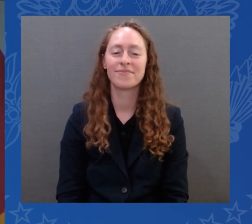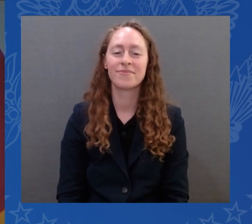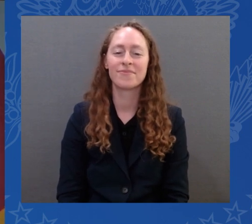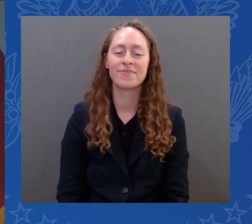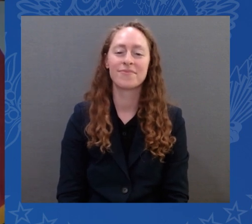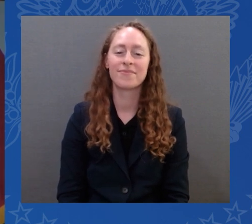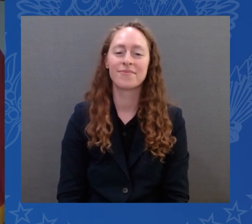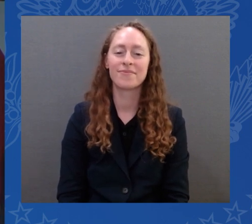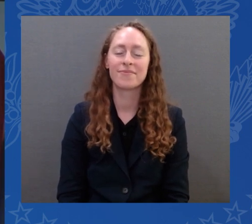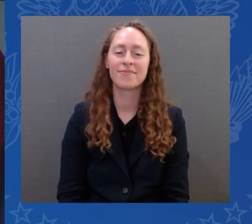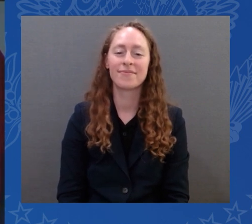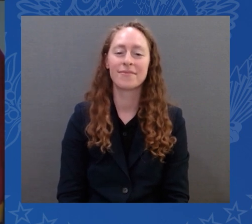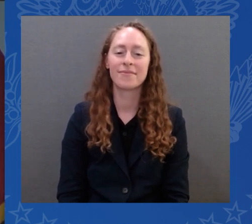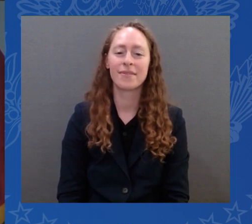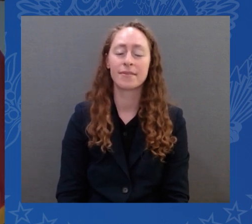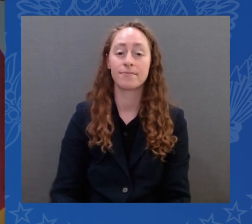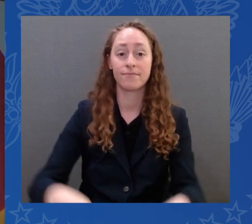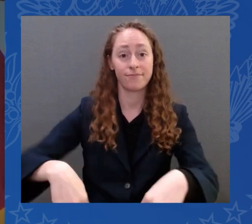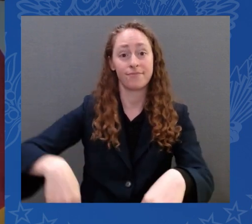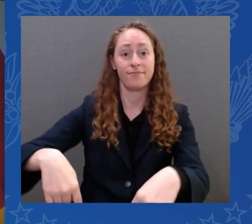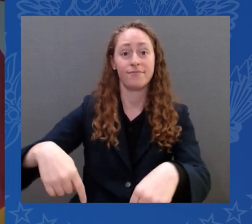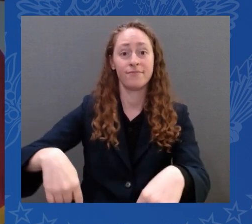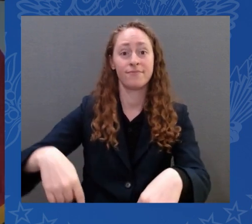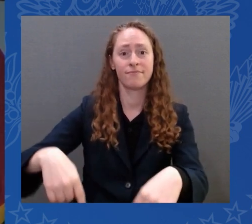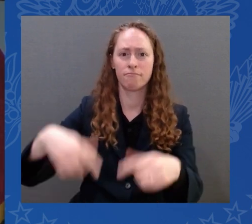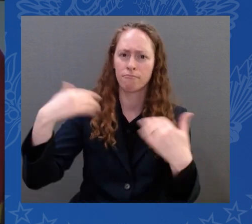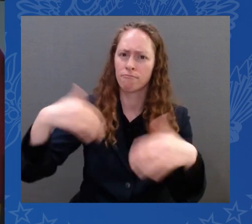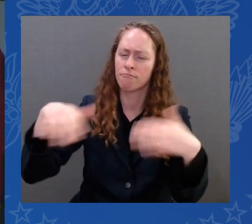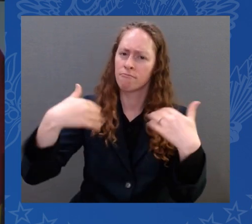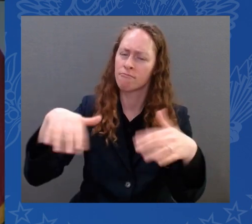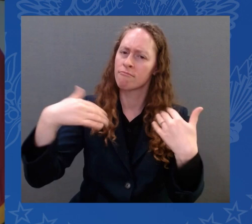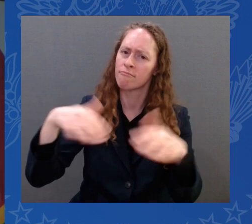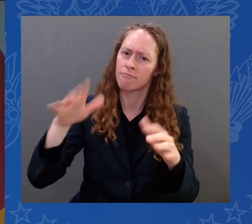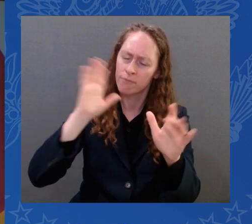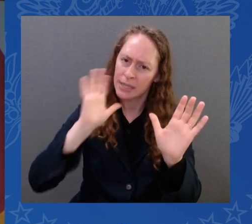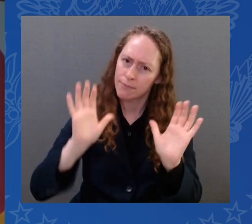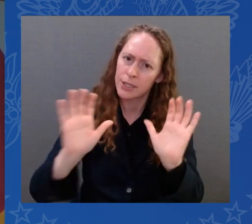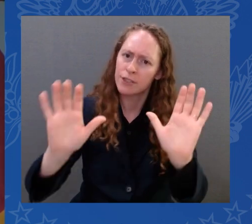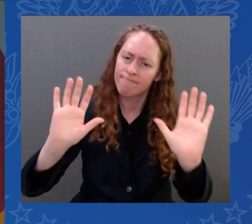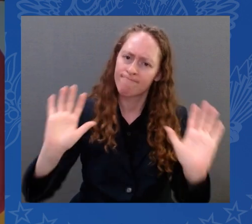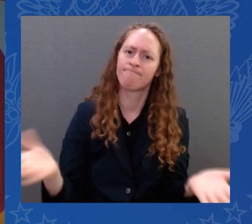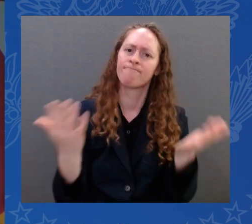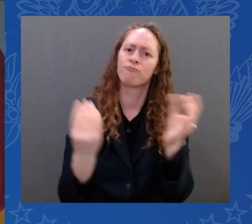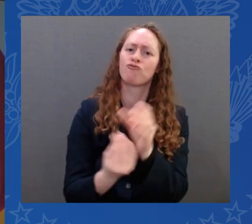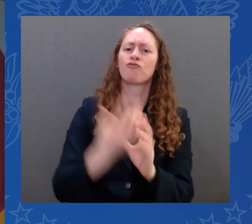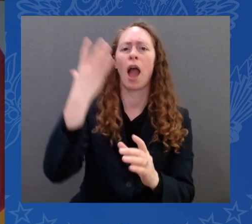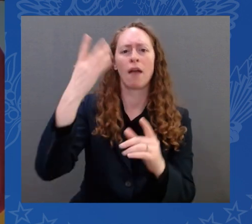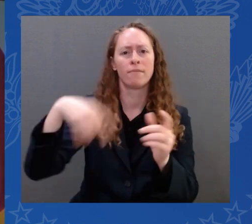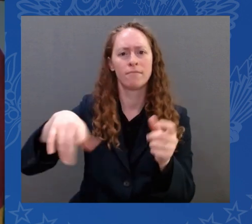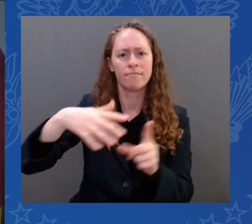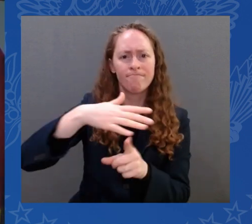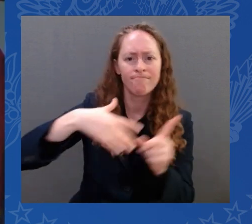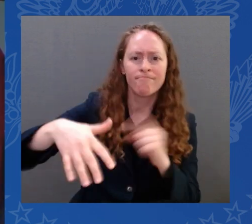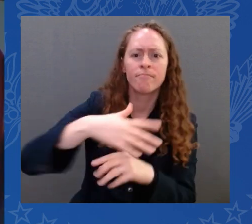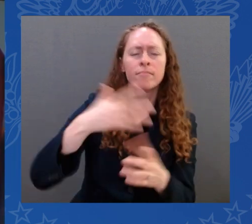in order to develop you morally, mentally, and physically. And it was worth it. It was worth it all